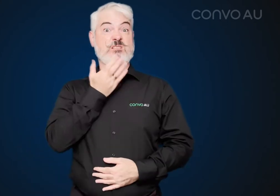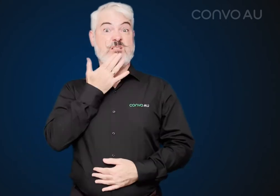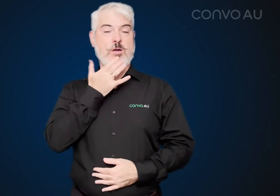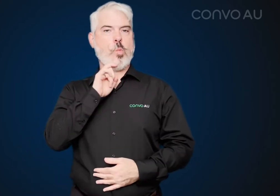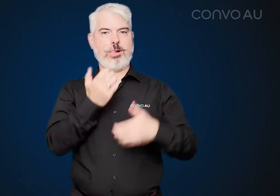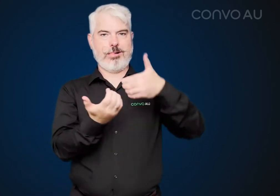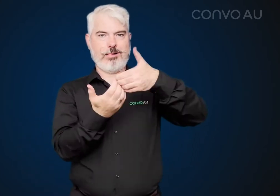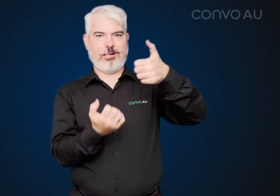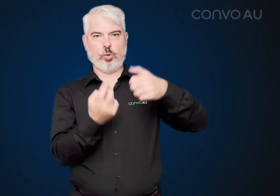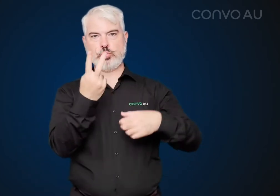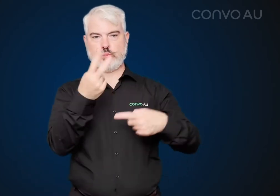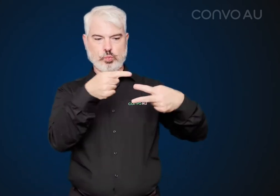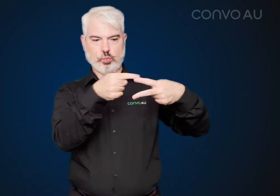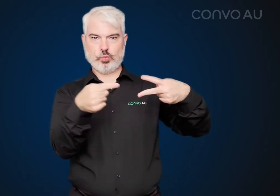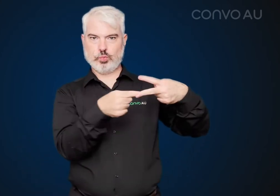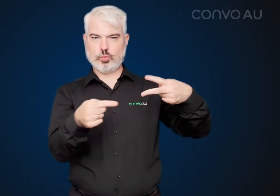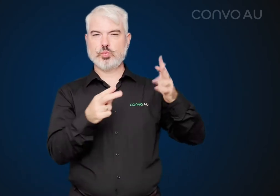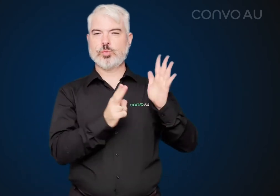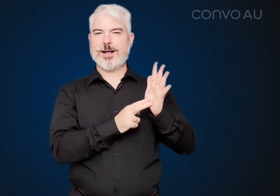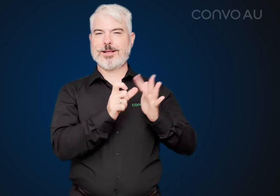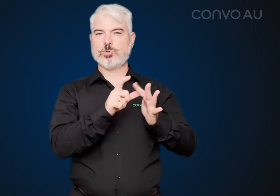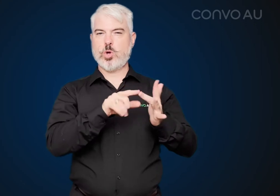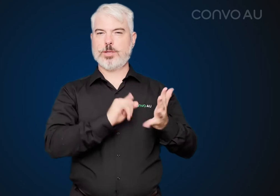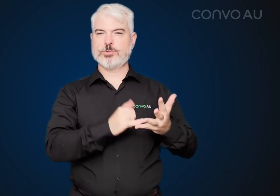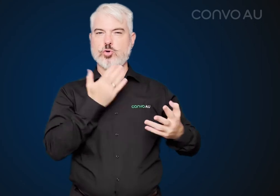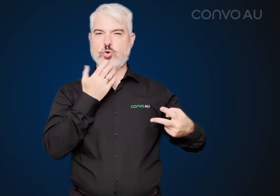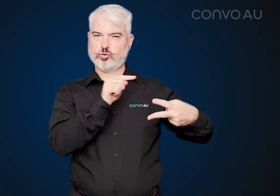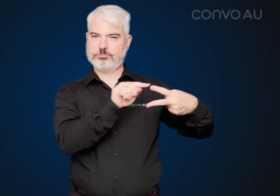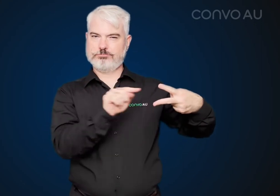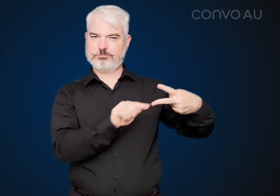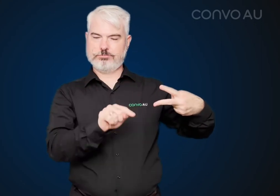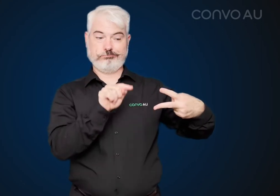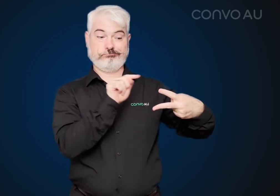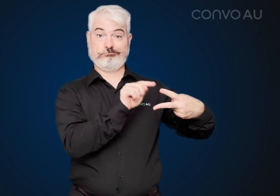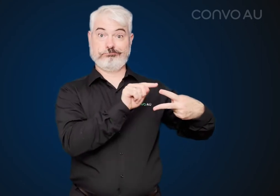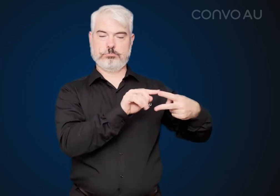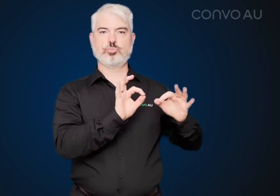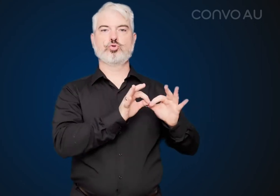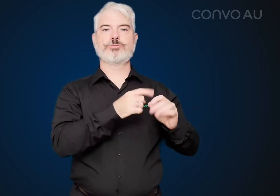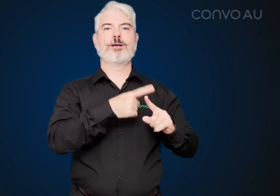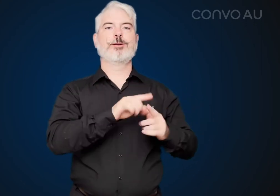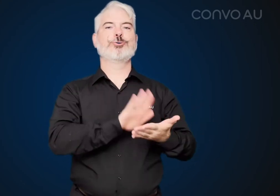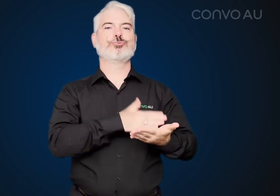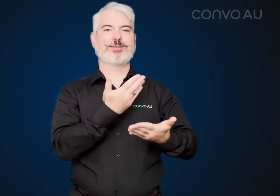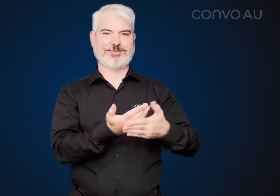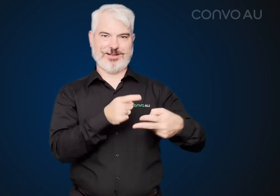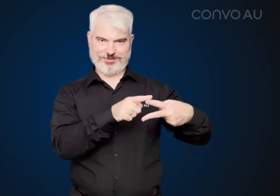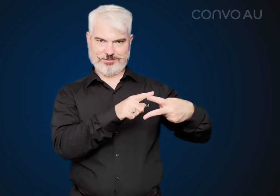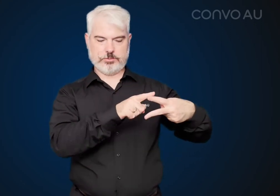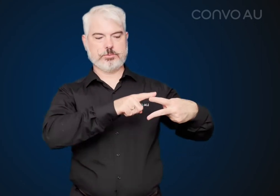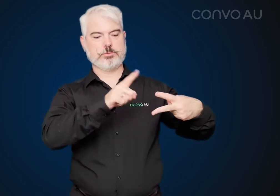which is split into ‚ÄúInterpreting and Translating (03_090_0121_1_1)‚Äù